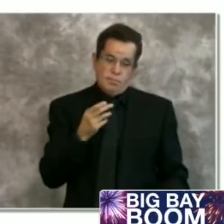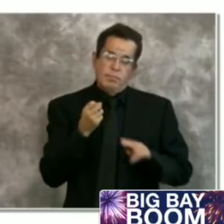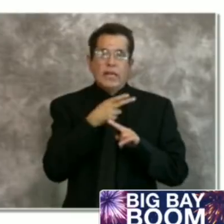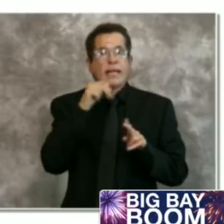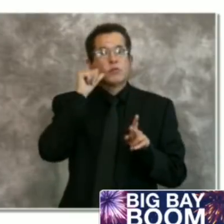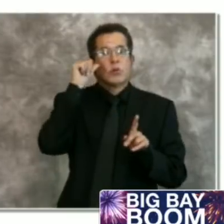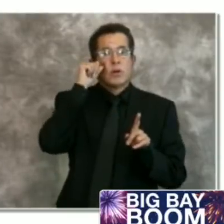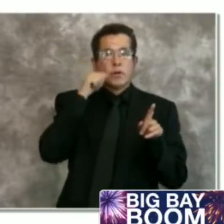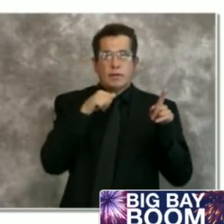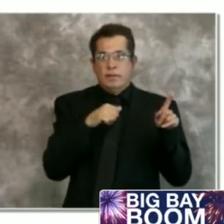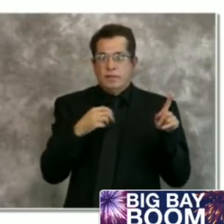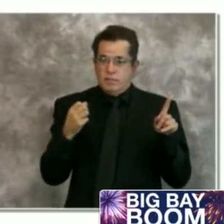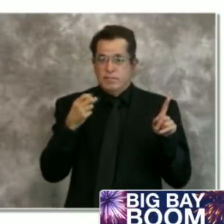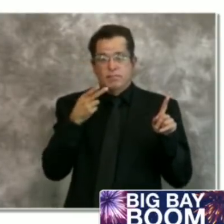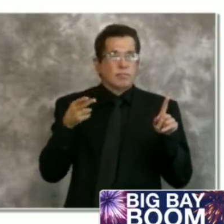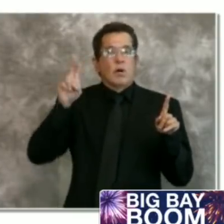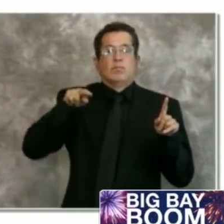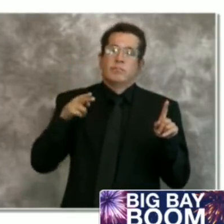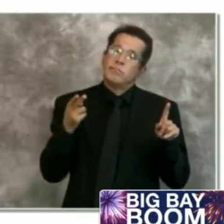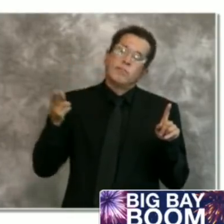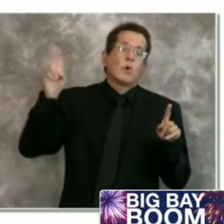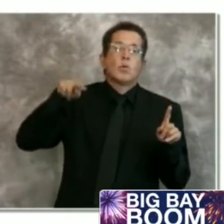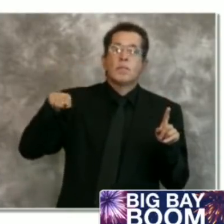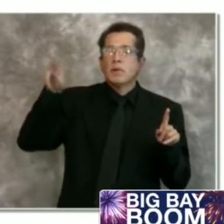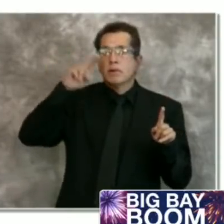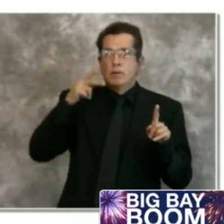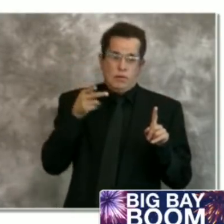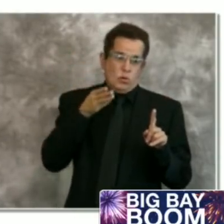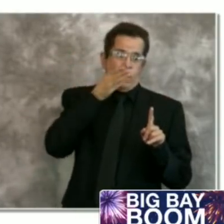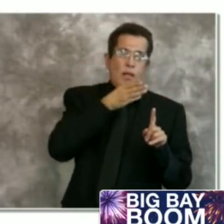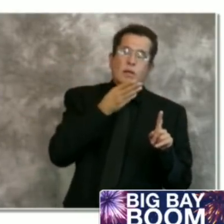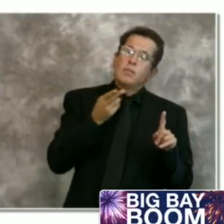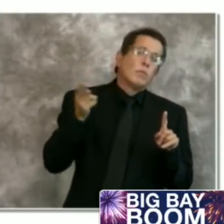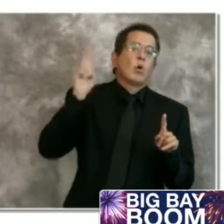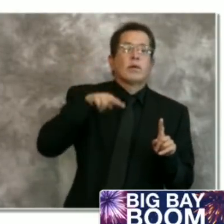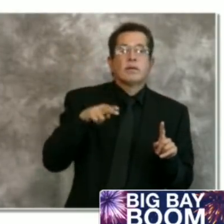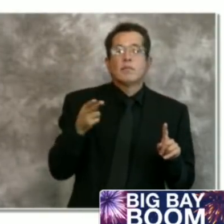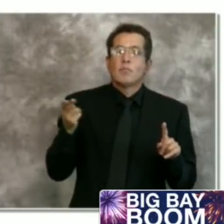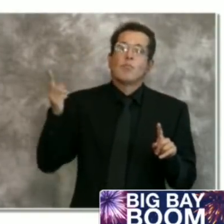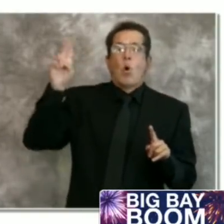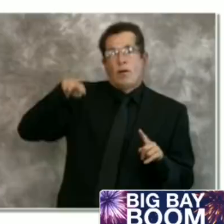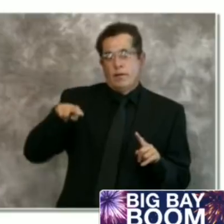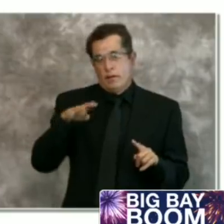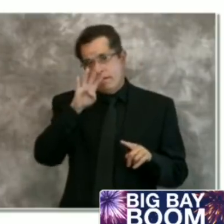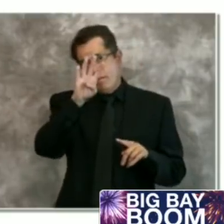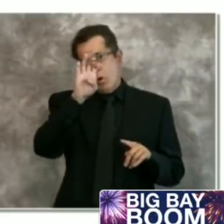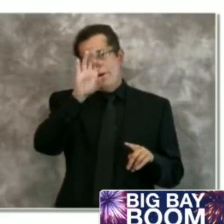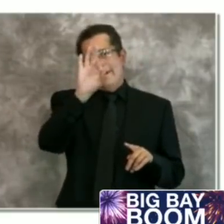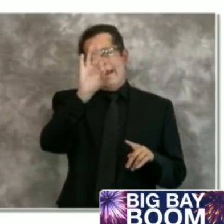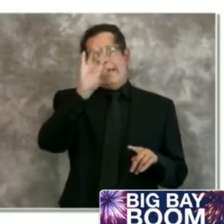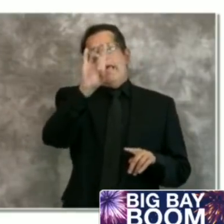SETTING A NEW RECORD IN A NUMBER OF POSITIVES UP 498 THAT BEATING YESTERDAY'S RECORD. YESTERDAY WAS THE